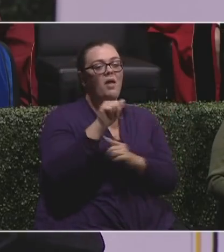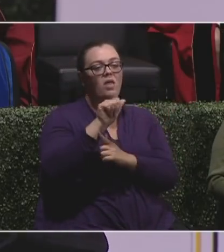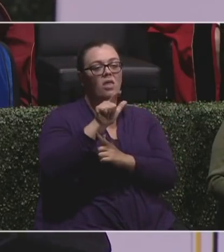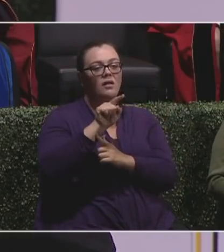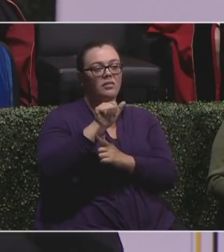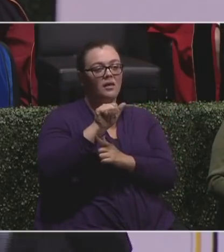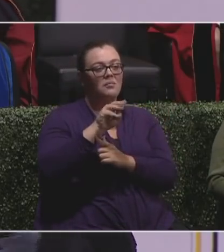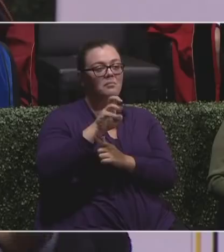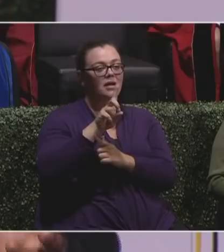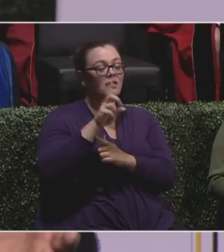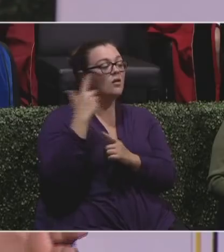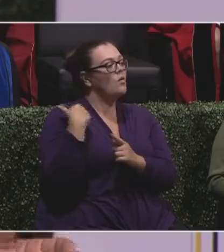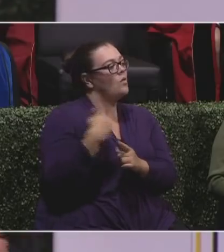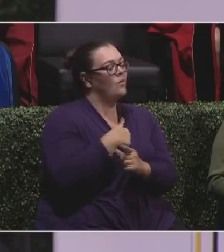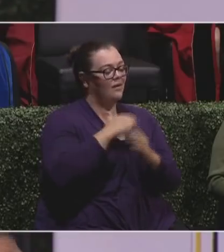PROVIDE FREE CARE.